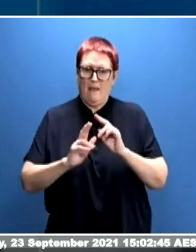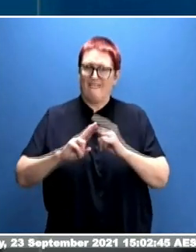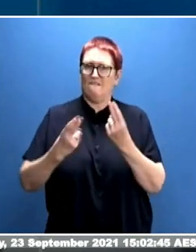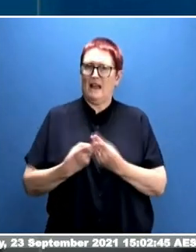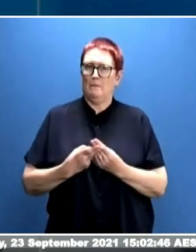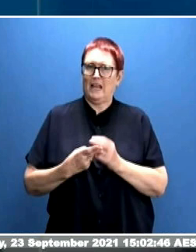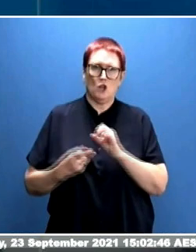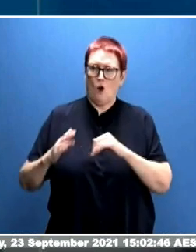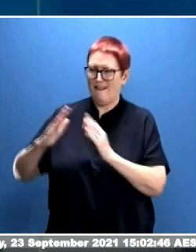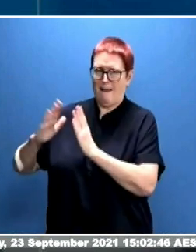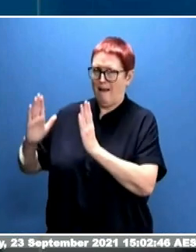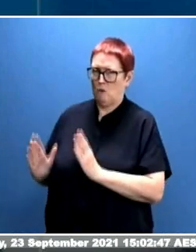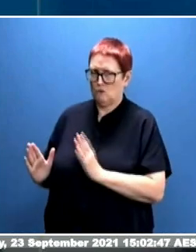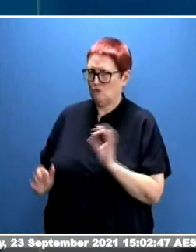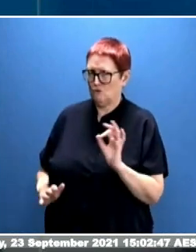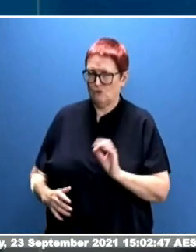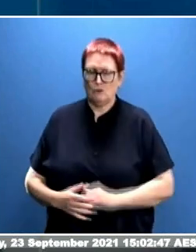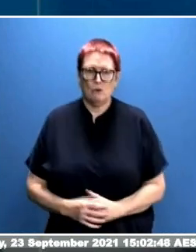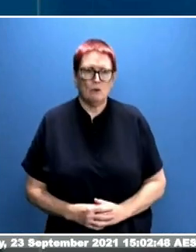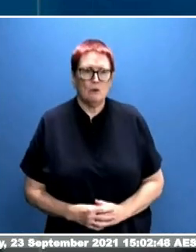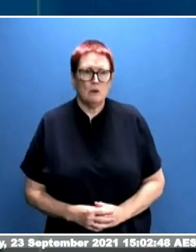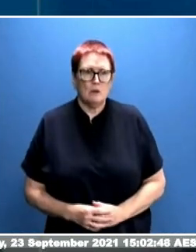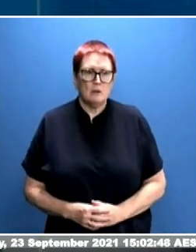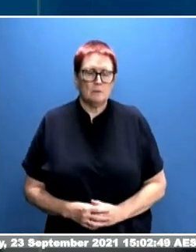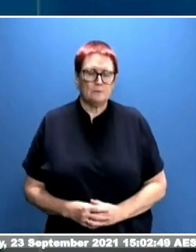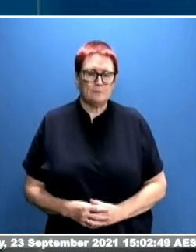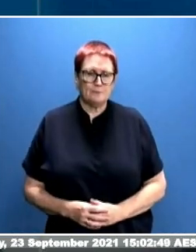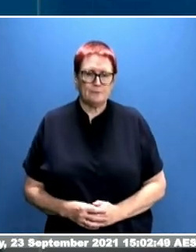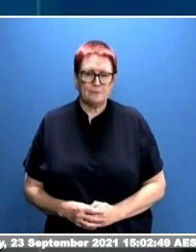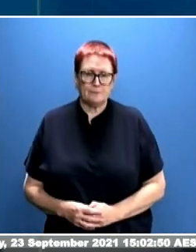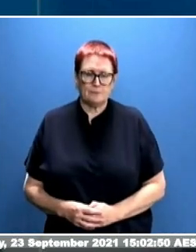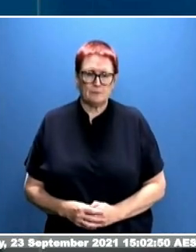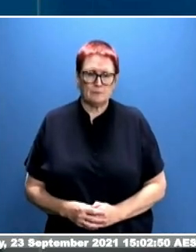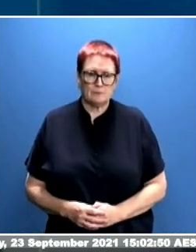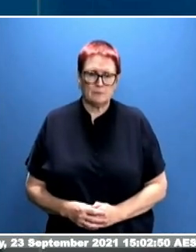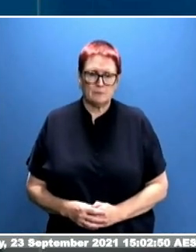Okay, so one point of distinction that you might be raising with